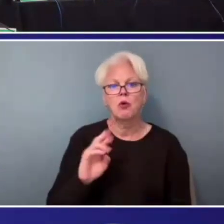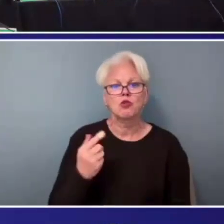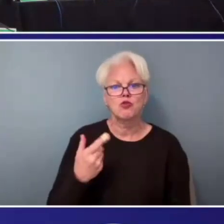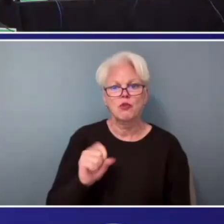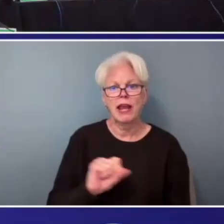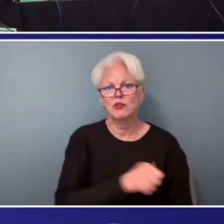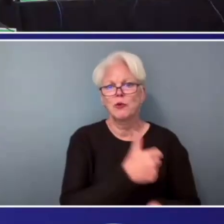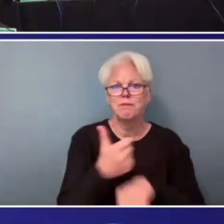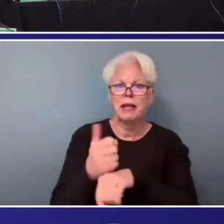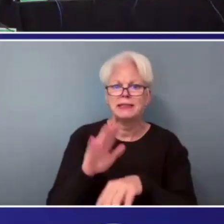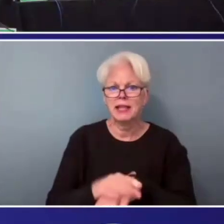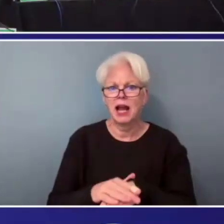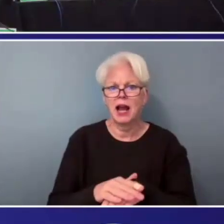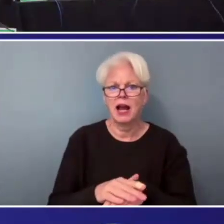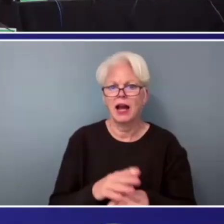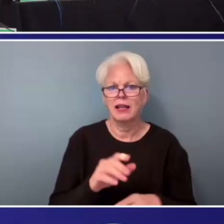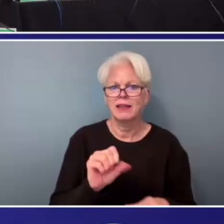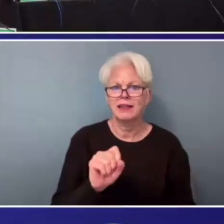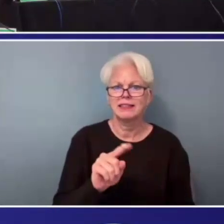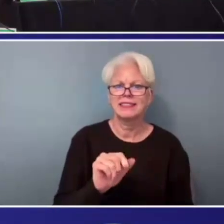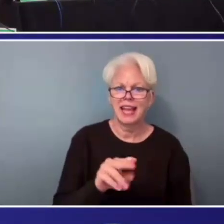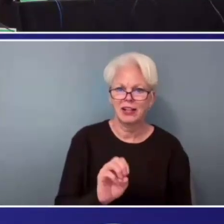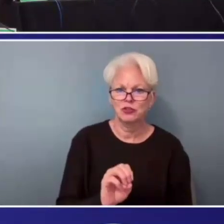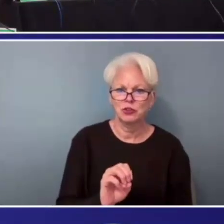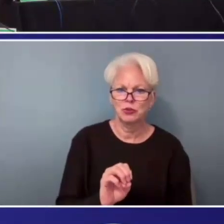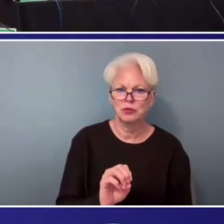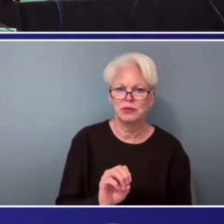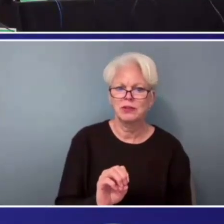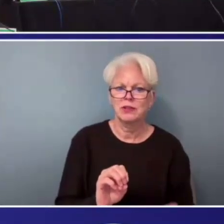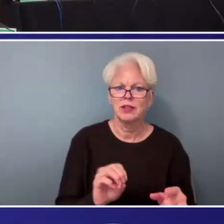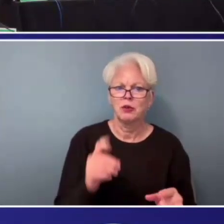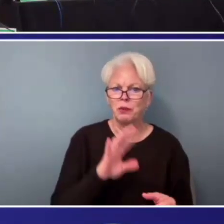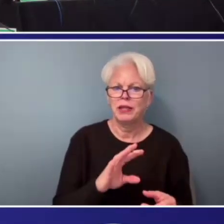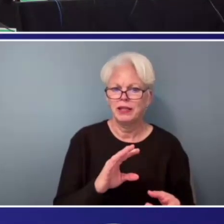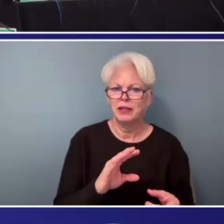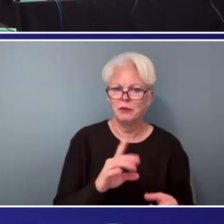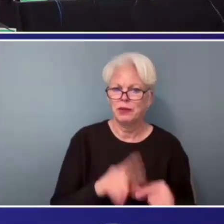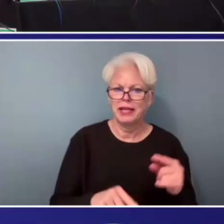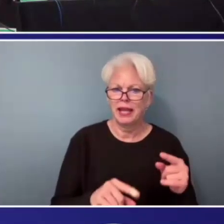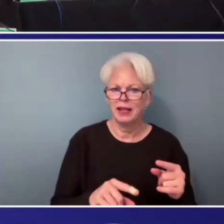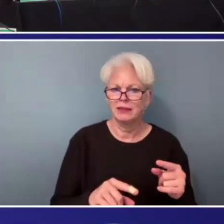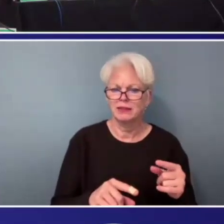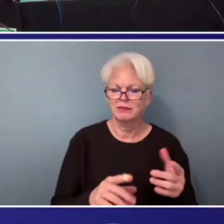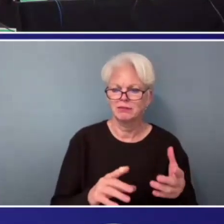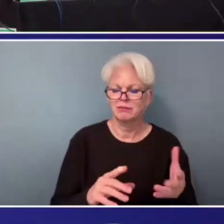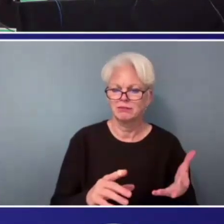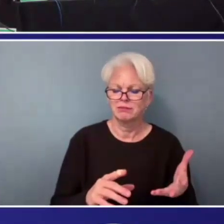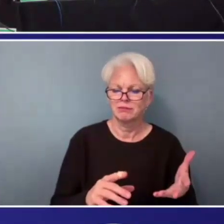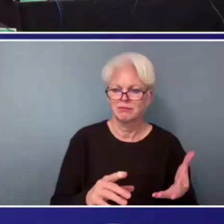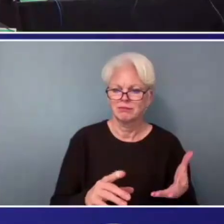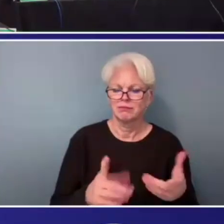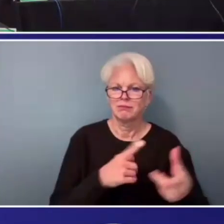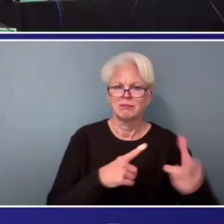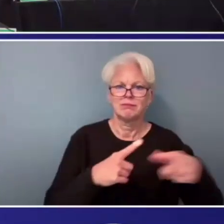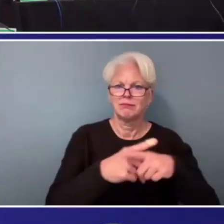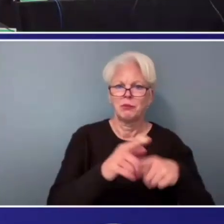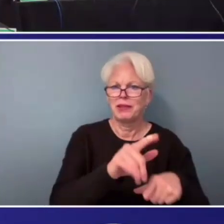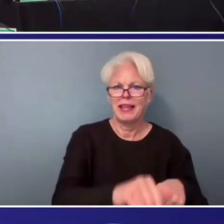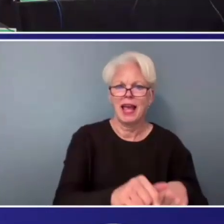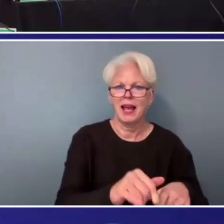We interpret statute. We can't contravene a statute. So how does like repeating it so thoroughly here, like, give us any legal protection,